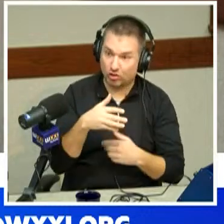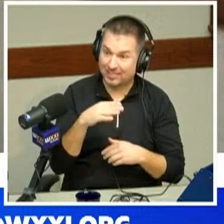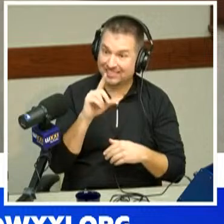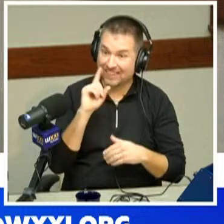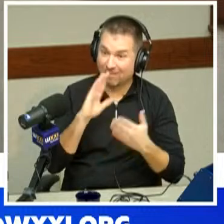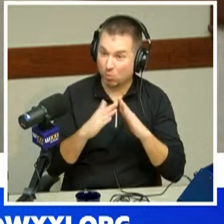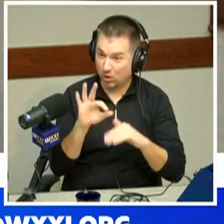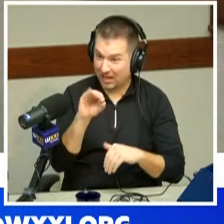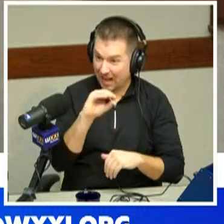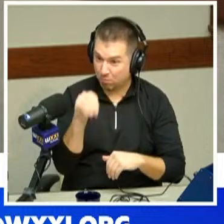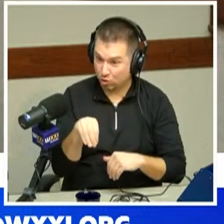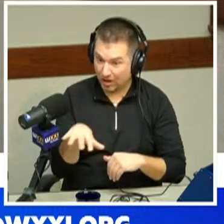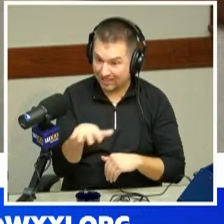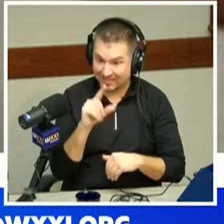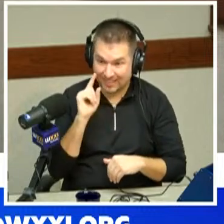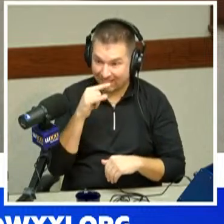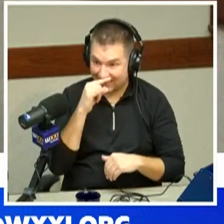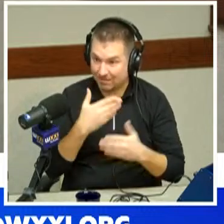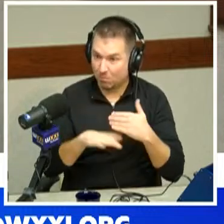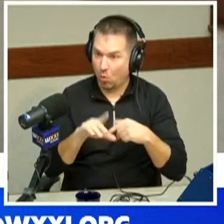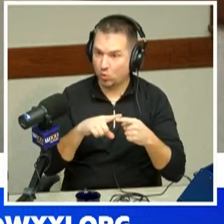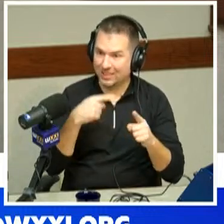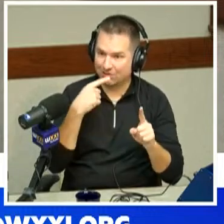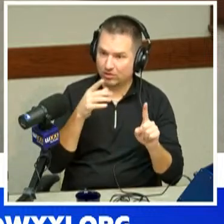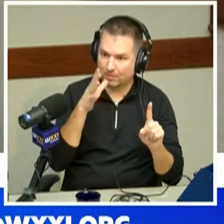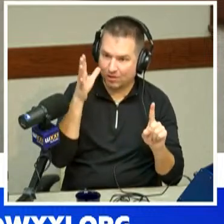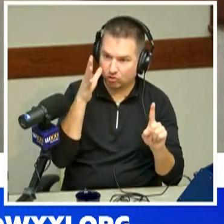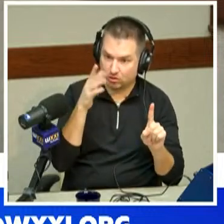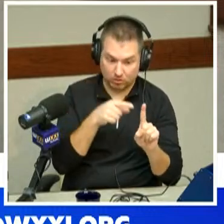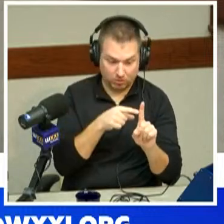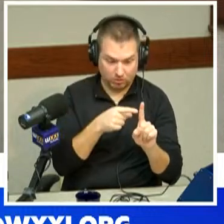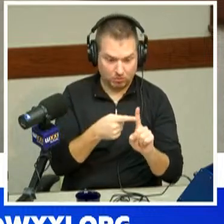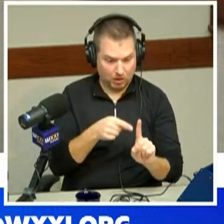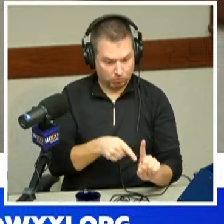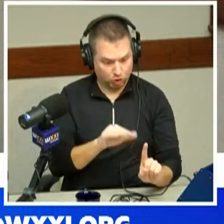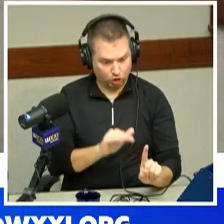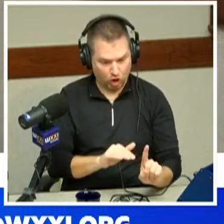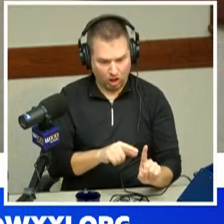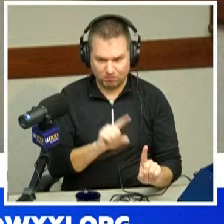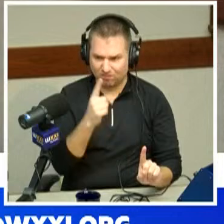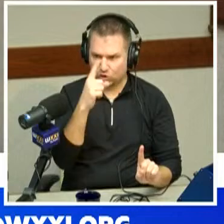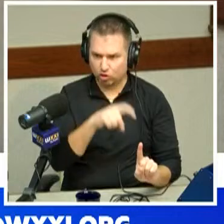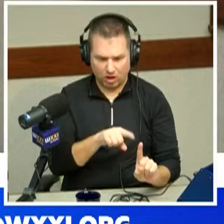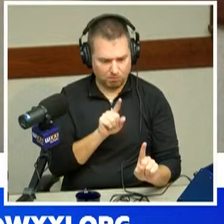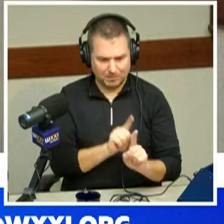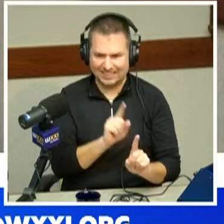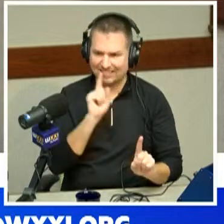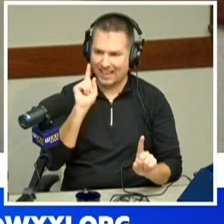are born to hearing parents their child may be the first deaf person a parent ever meets supporting